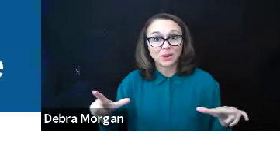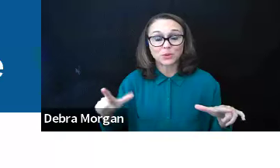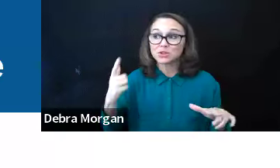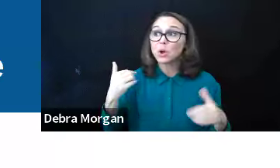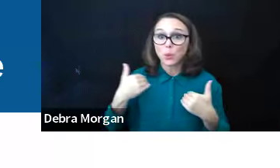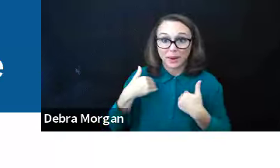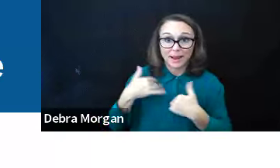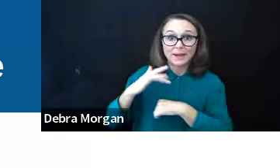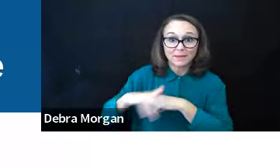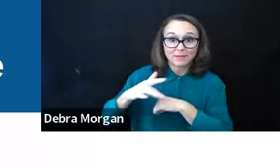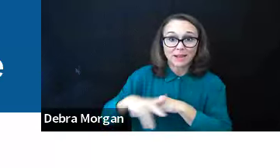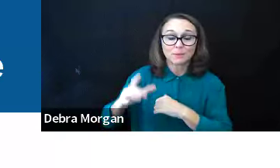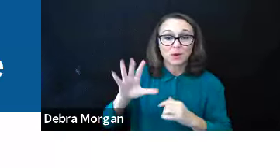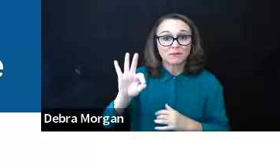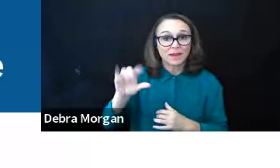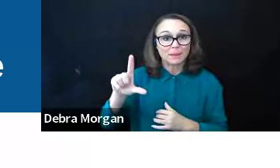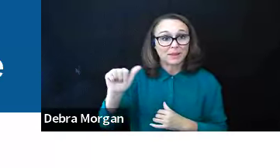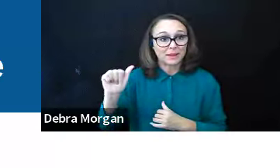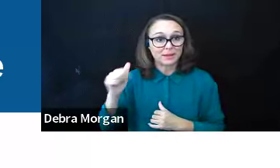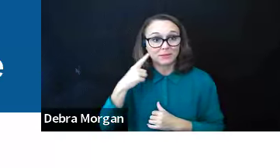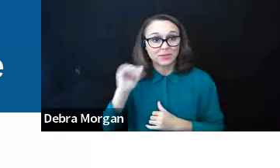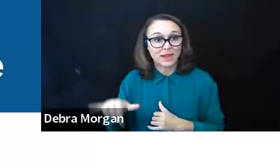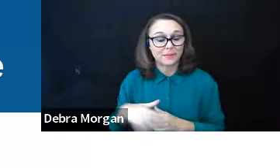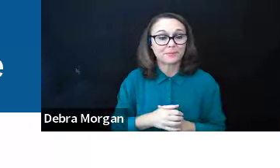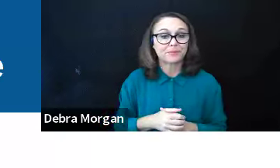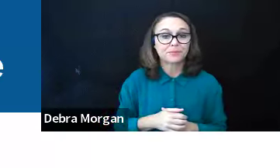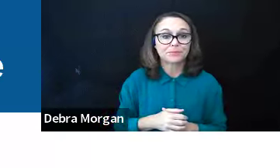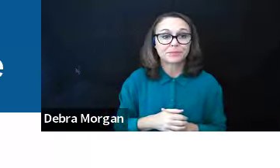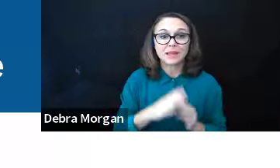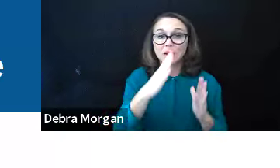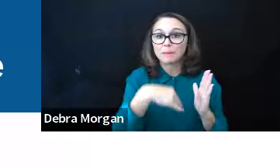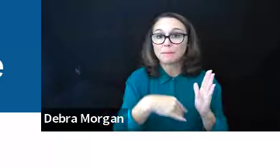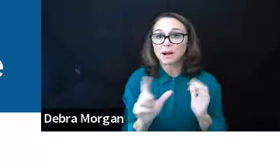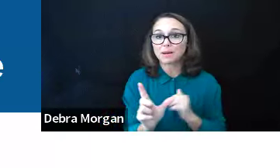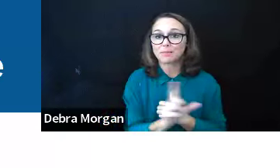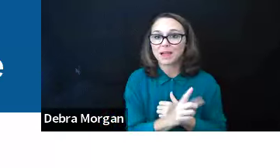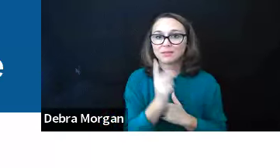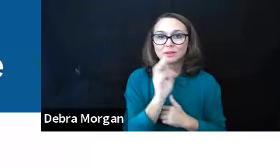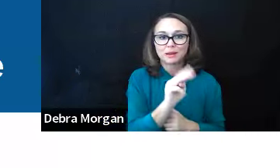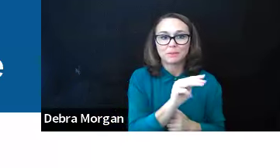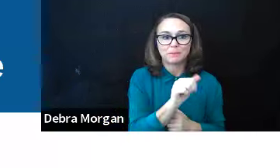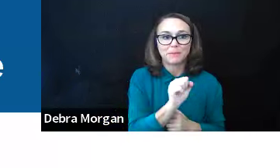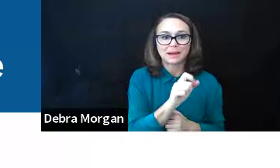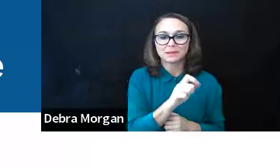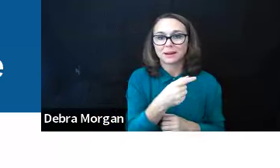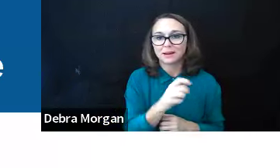page that you can see in the bottom left of that image which is mass.gov/PFML-bonding is still